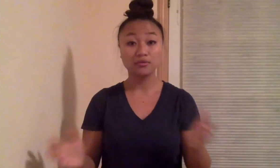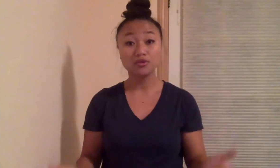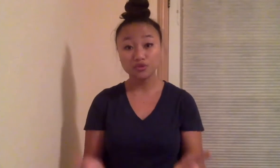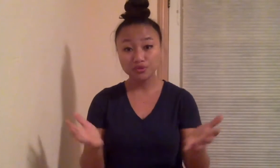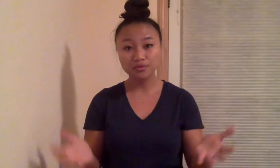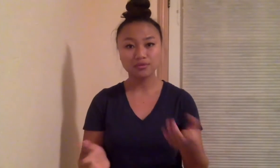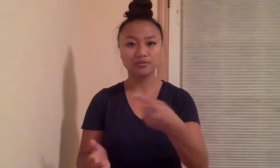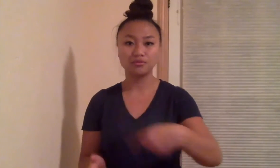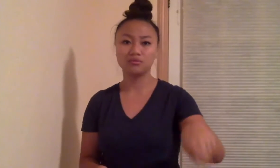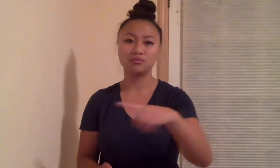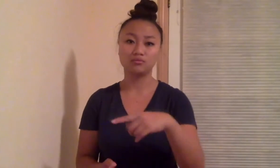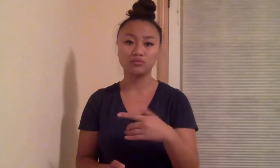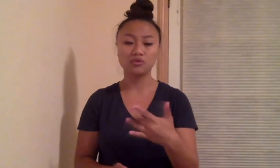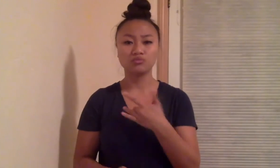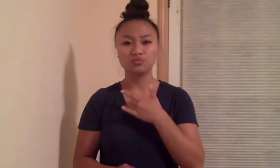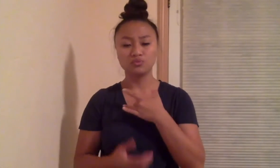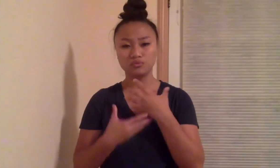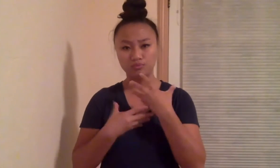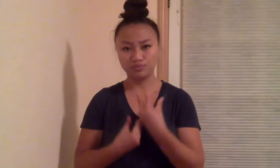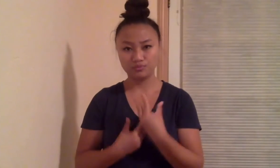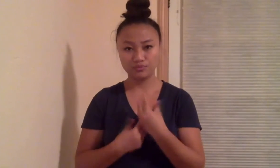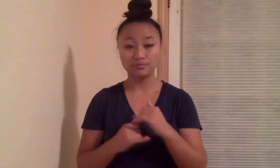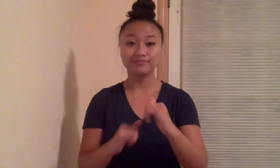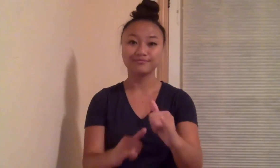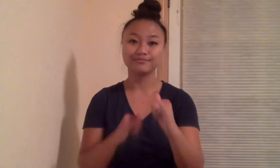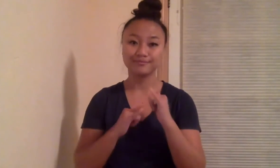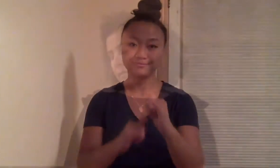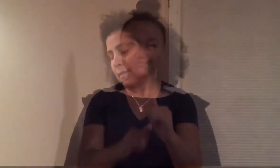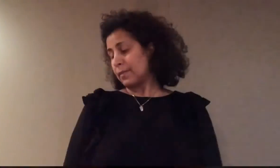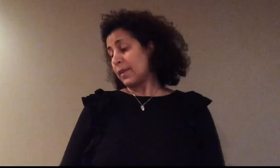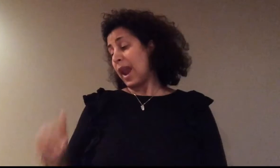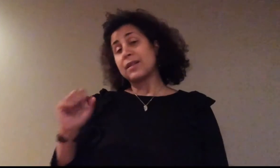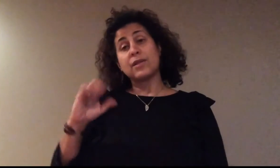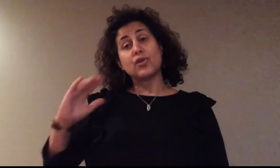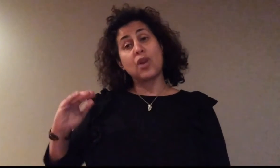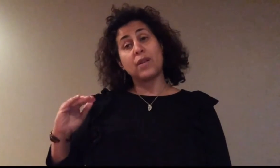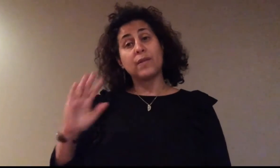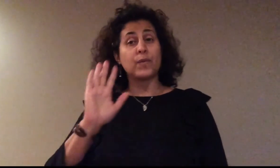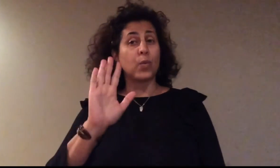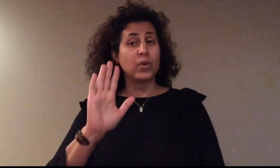and encourage them to be empathetic, too. As your child,